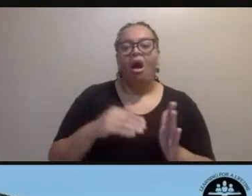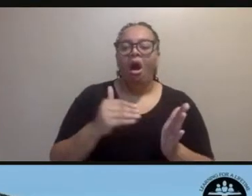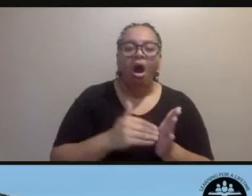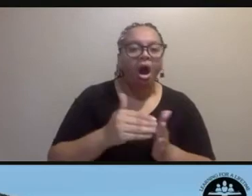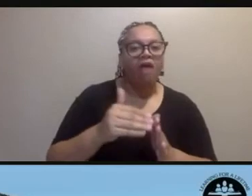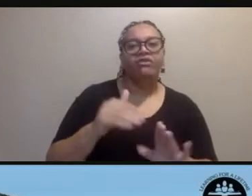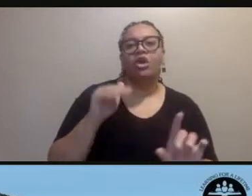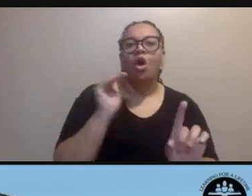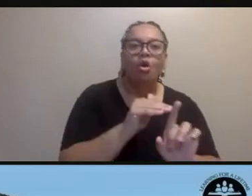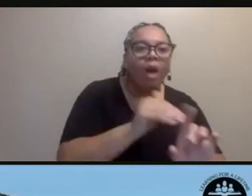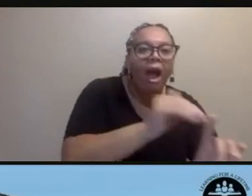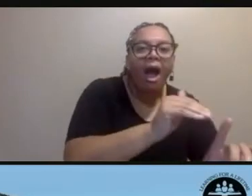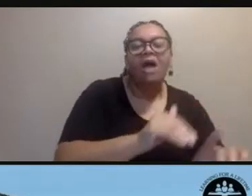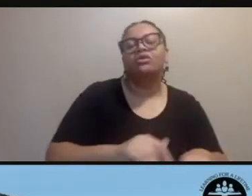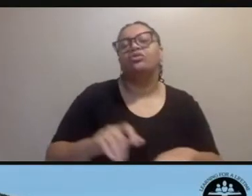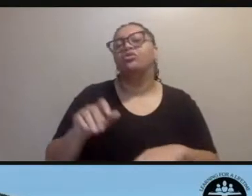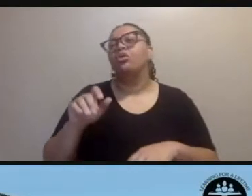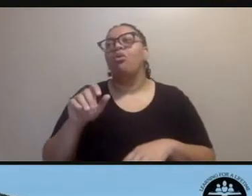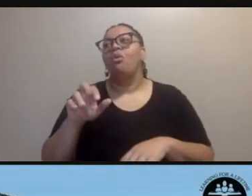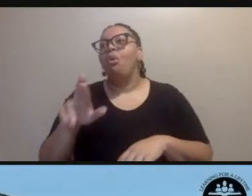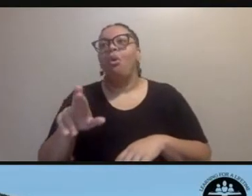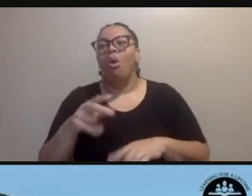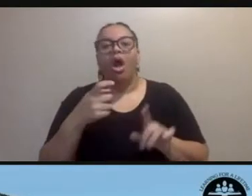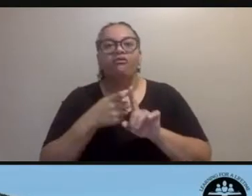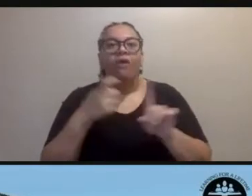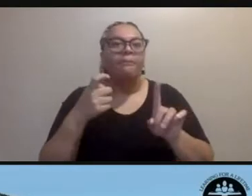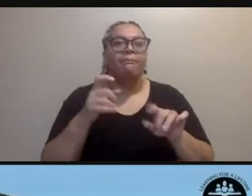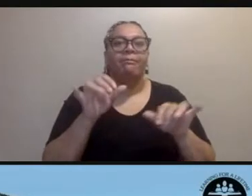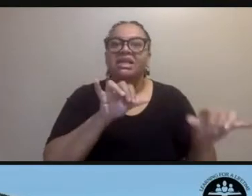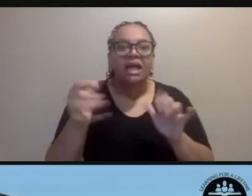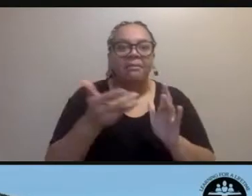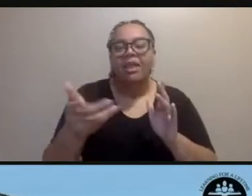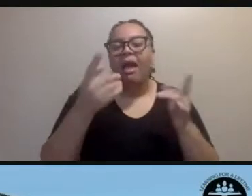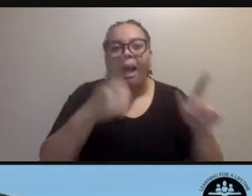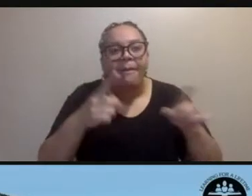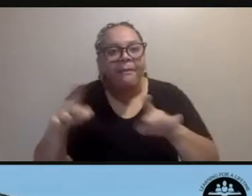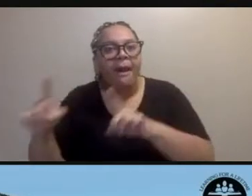EXPERIENCED SUCH A CLIMATE THAT